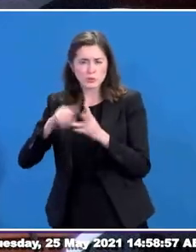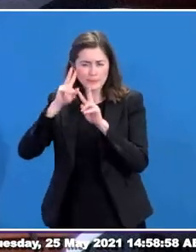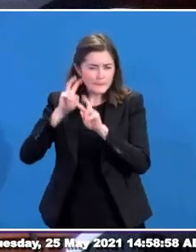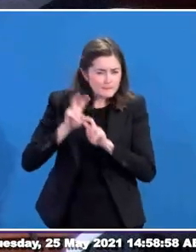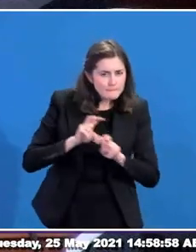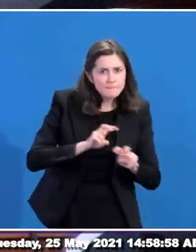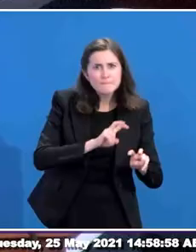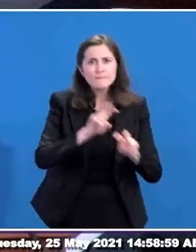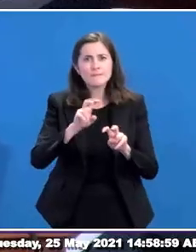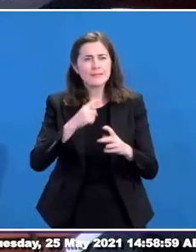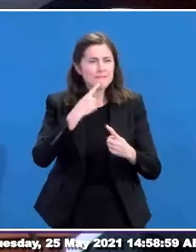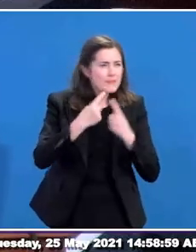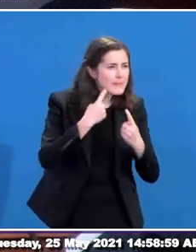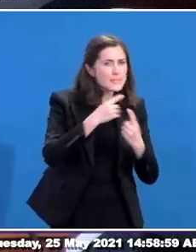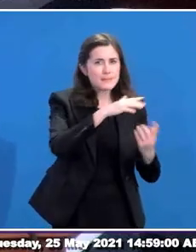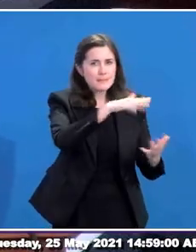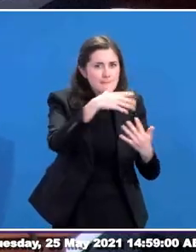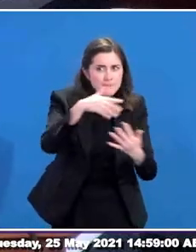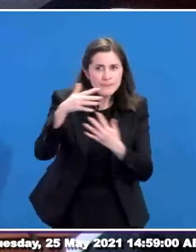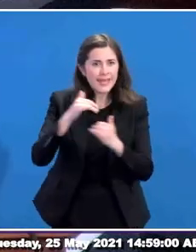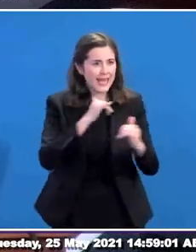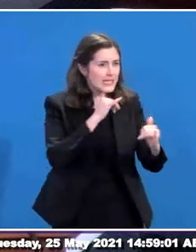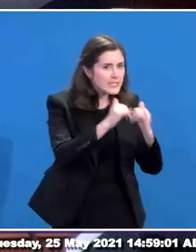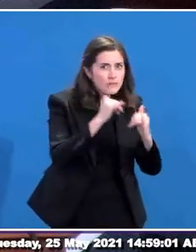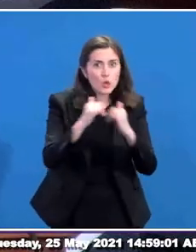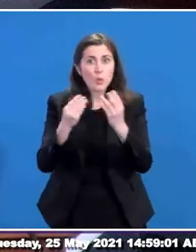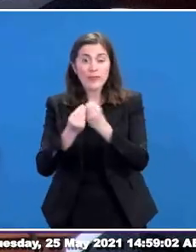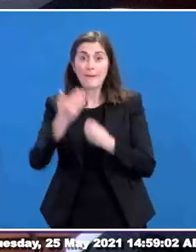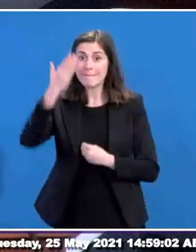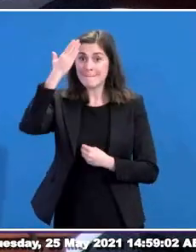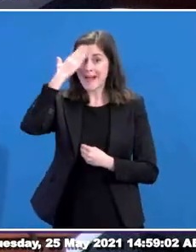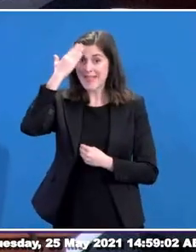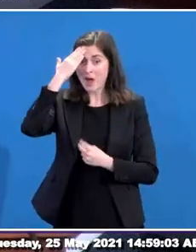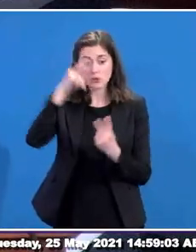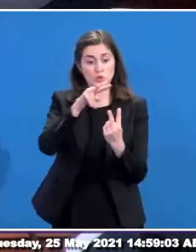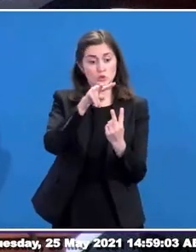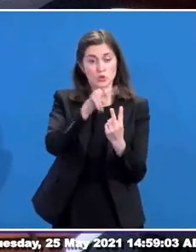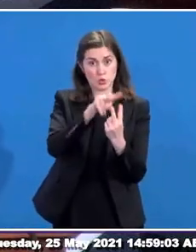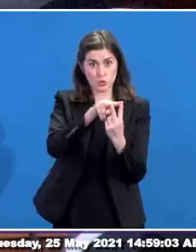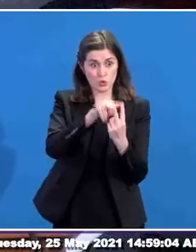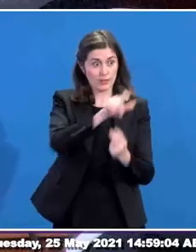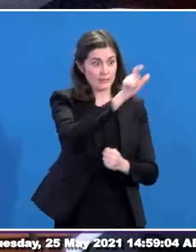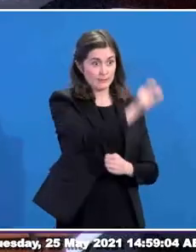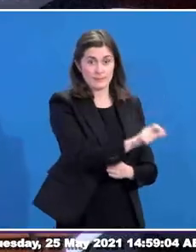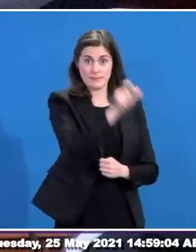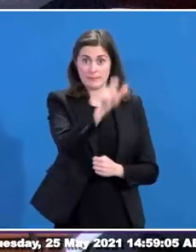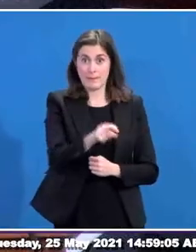interviews conducted with the mothers of two of the clients at the house,